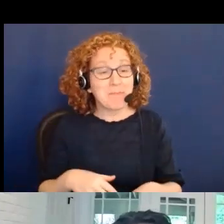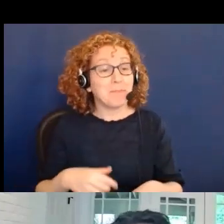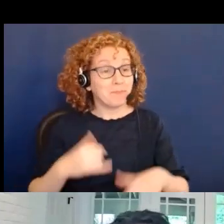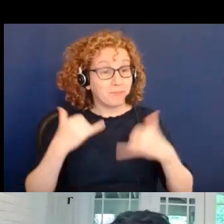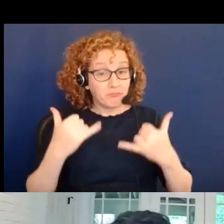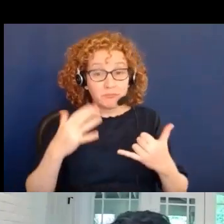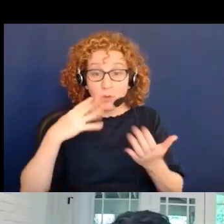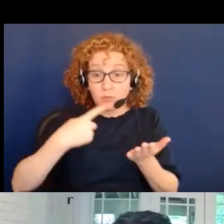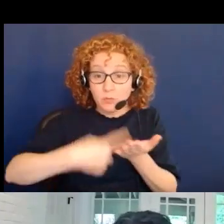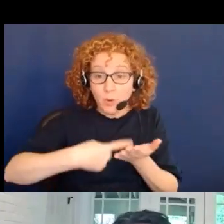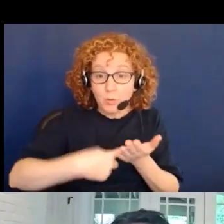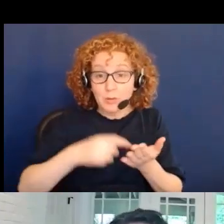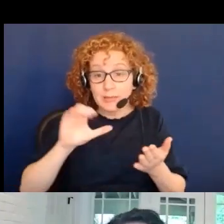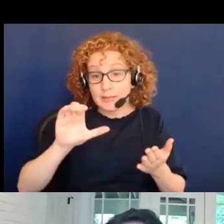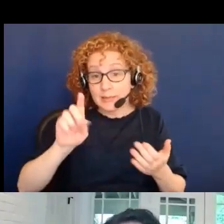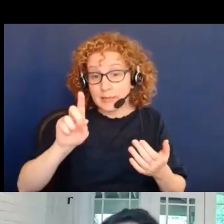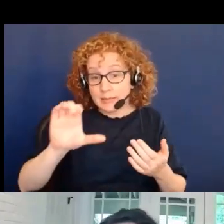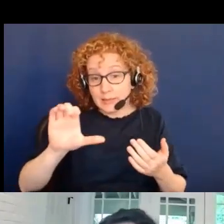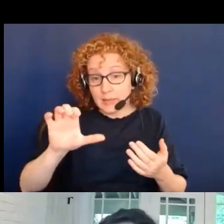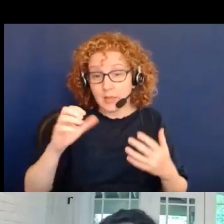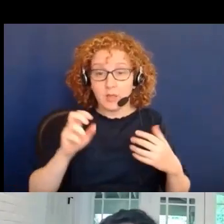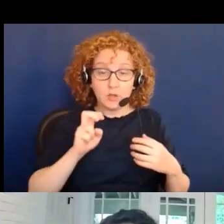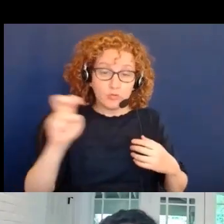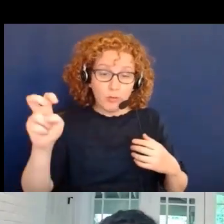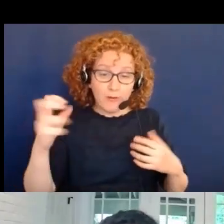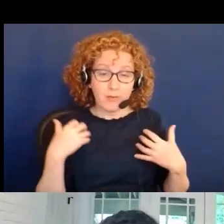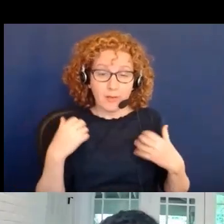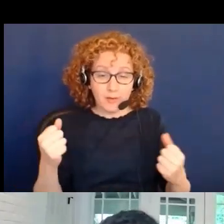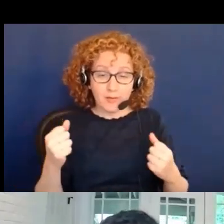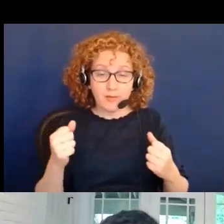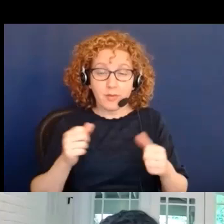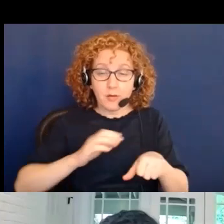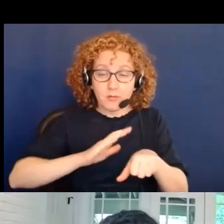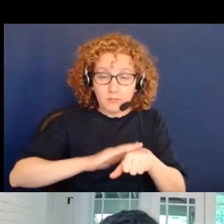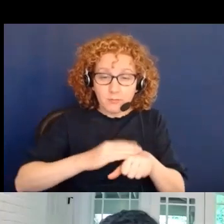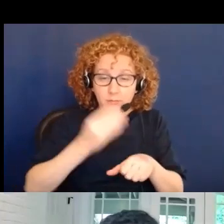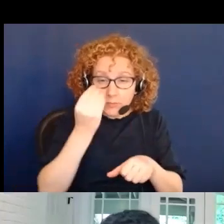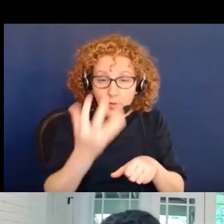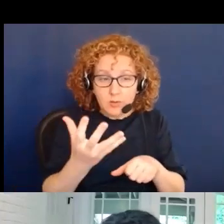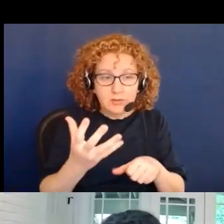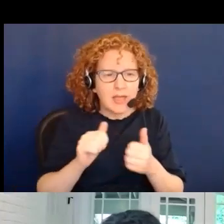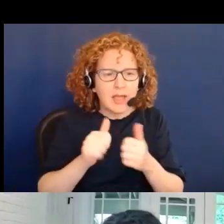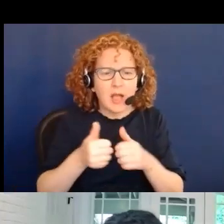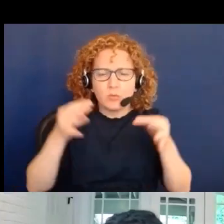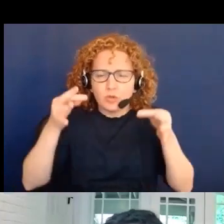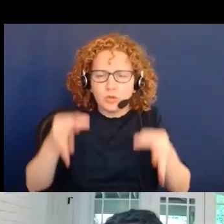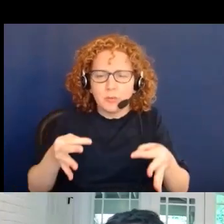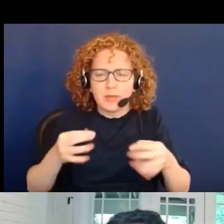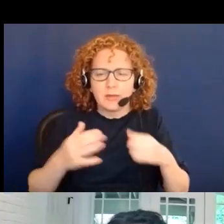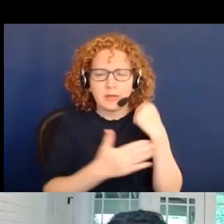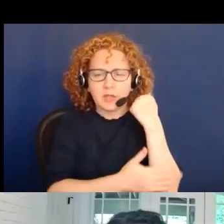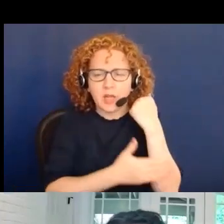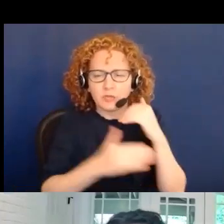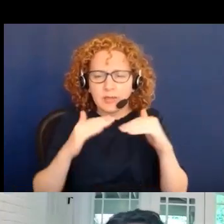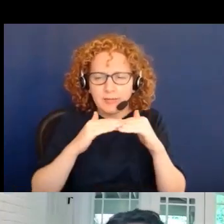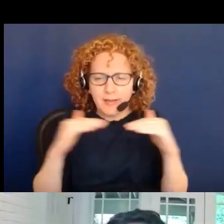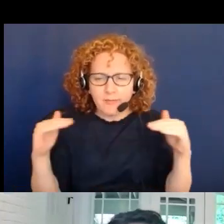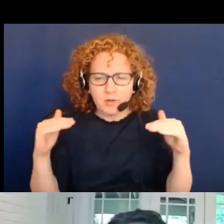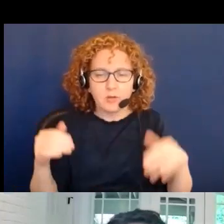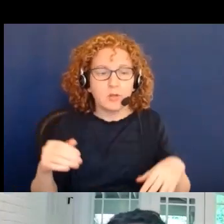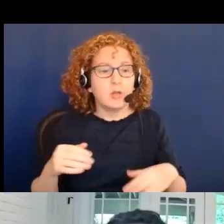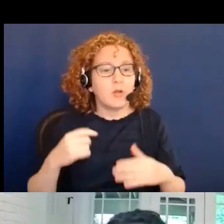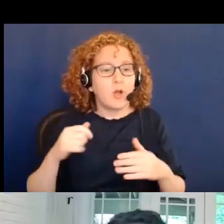CDC's travel health notices, how we determine a country's level. I'll also go over CDC's latest